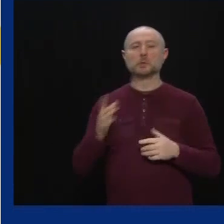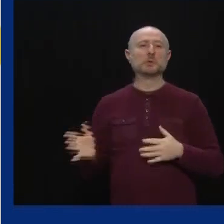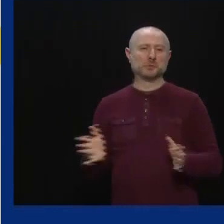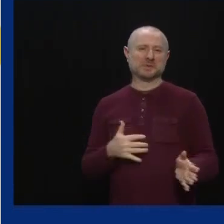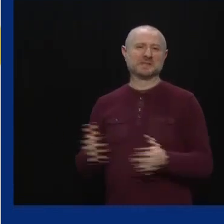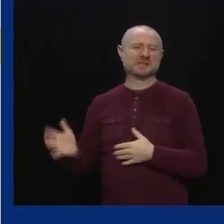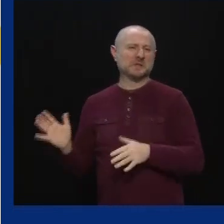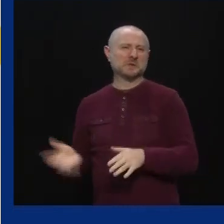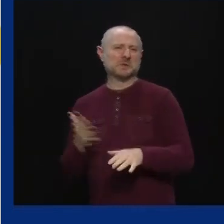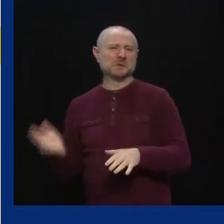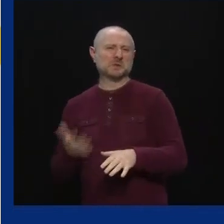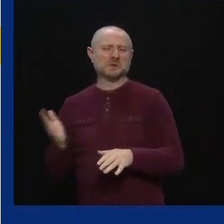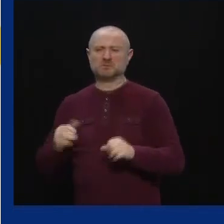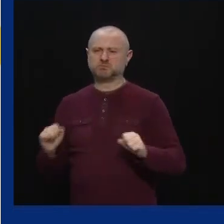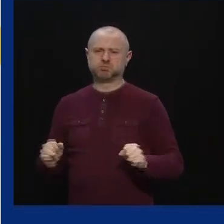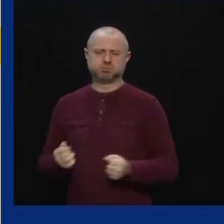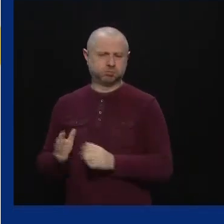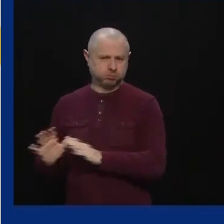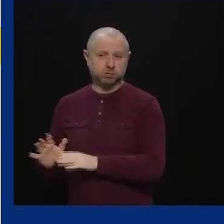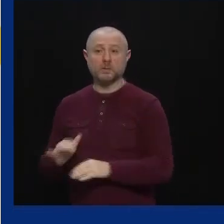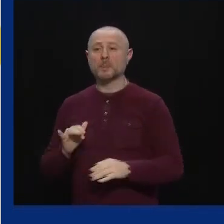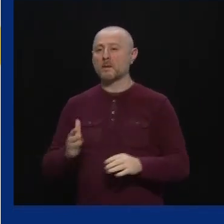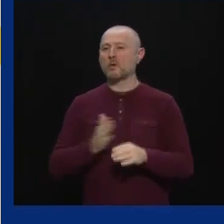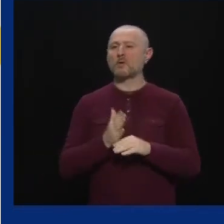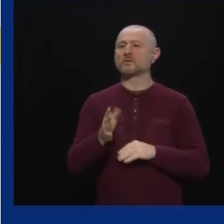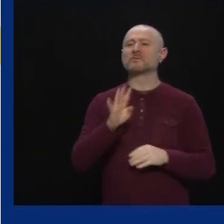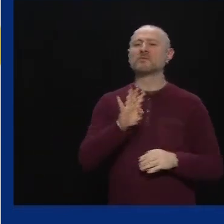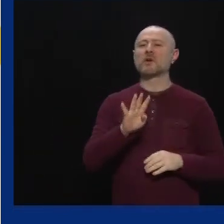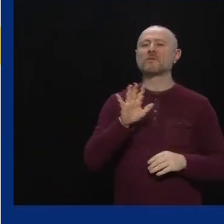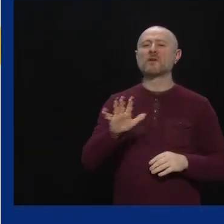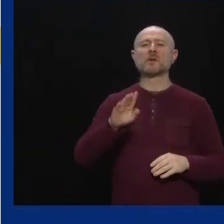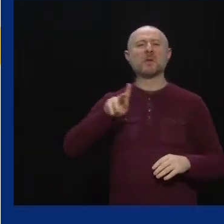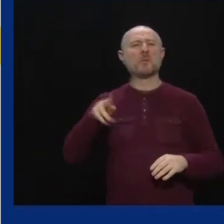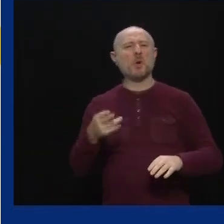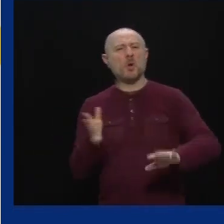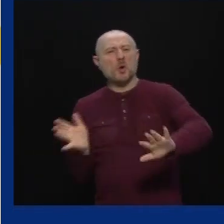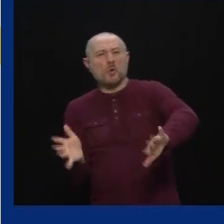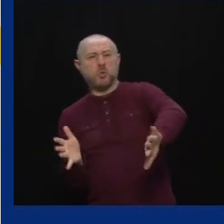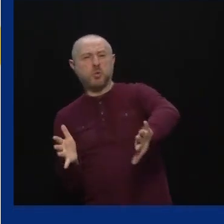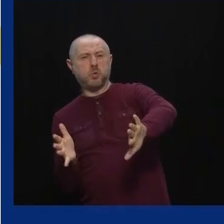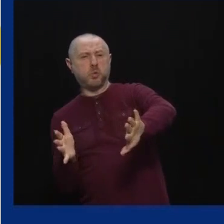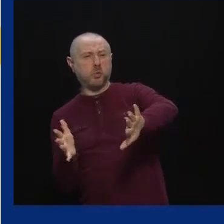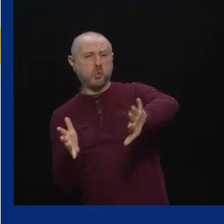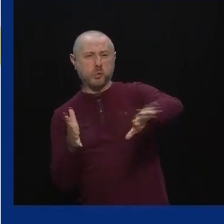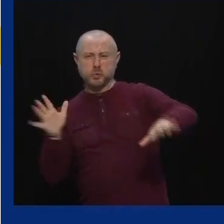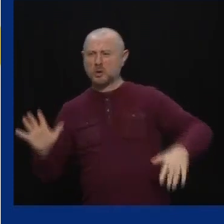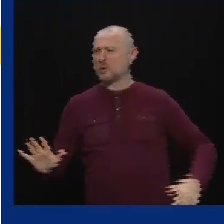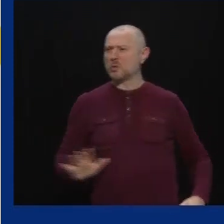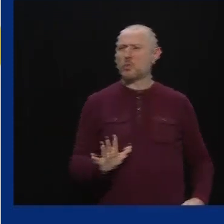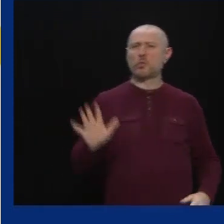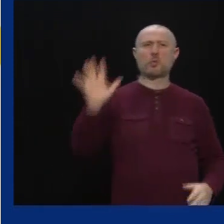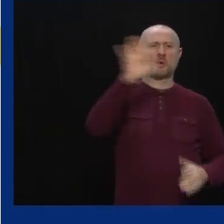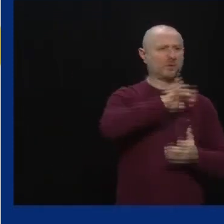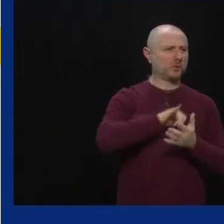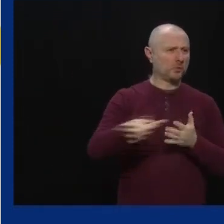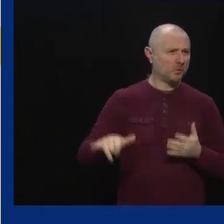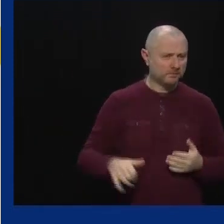ARE LIKELY TO SEE MORE SLEET AND RAIN THAN THEY WILL SNOW. BUT THE WINDS ARE GOING TO BE A REAL FACTOR HERE.